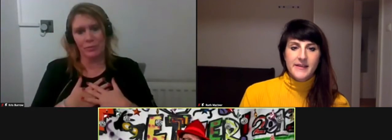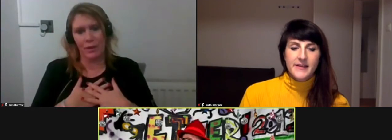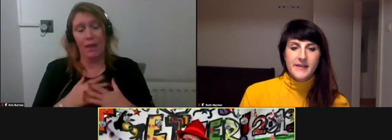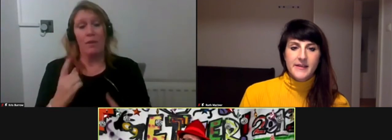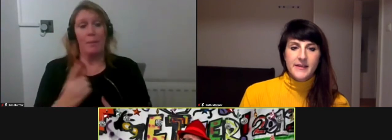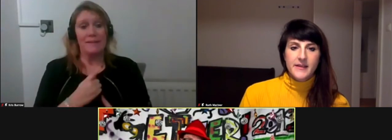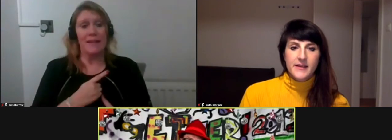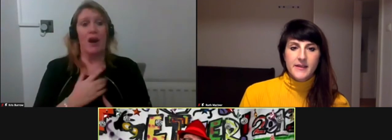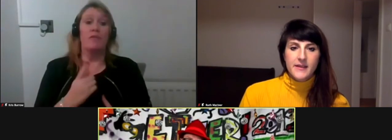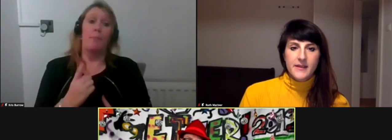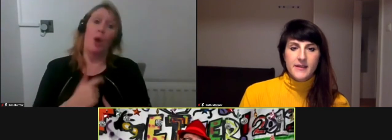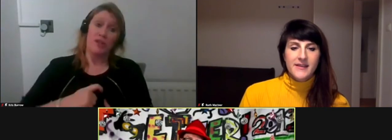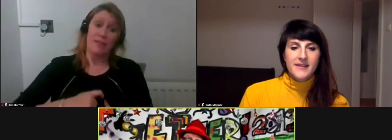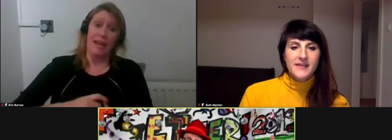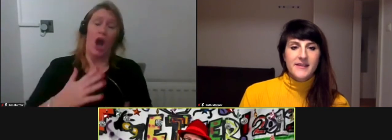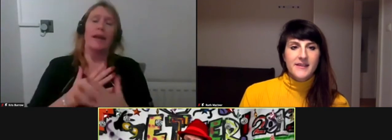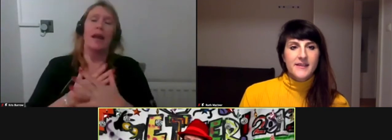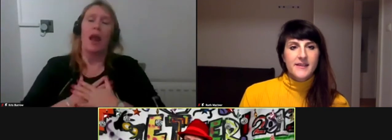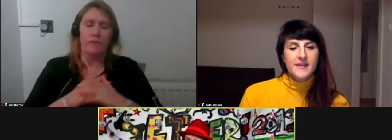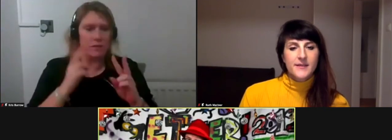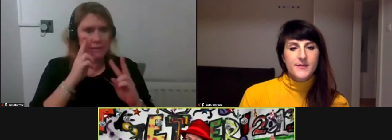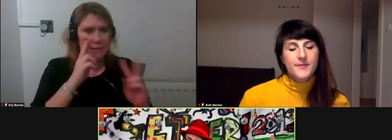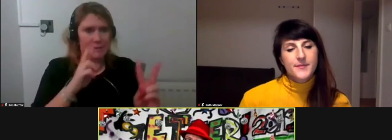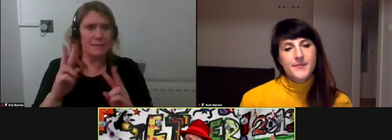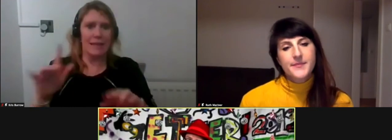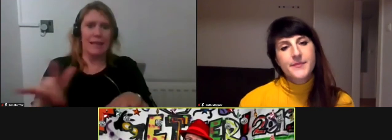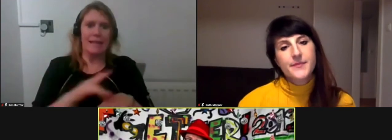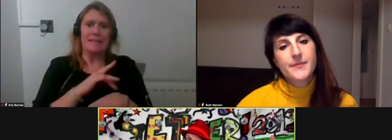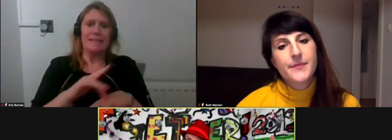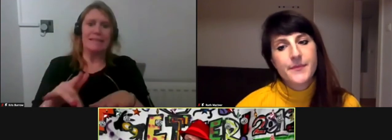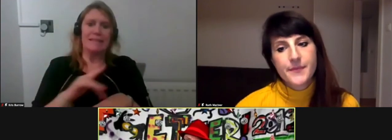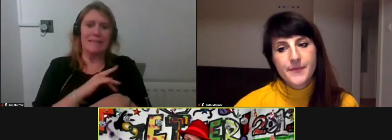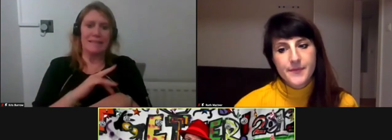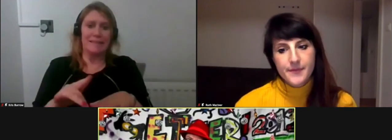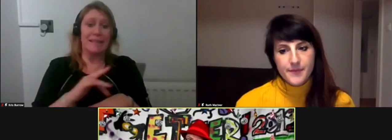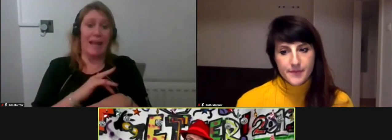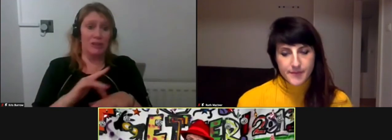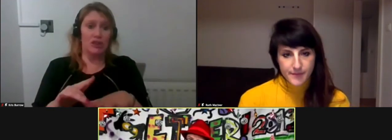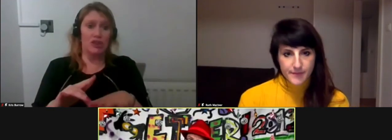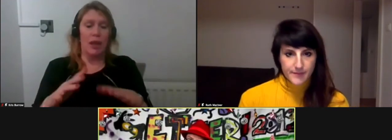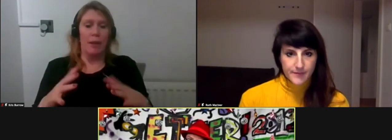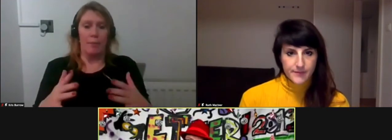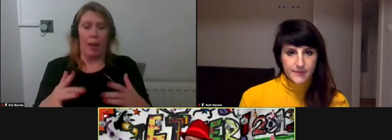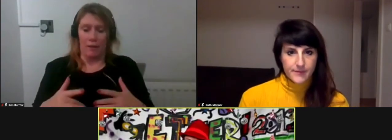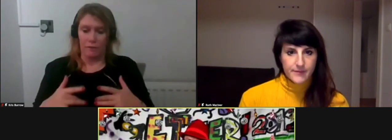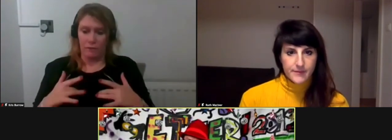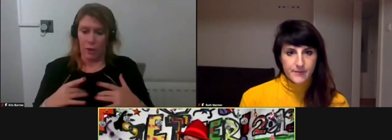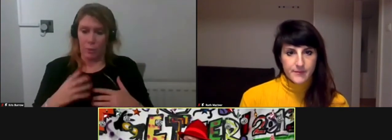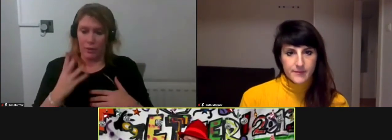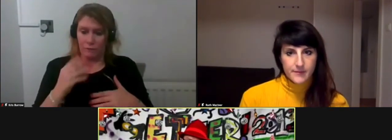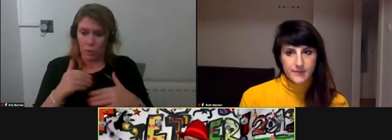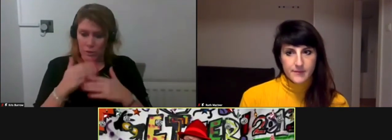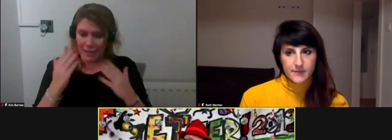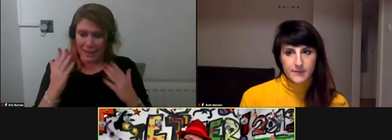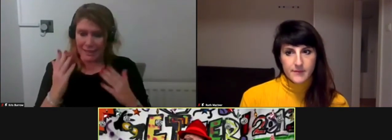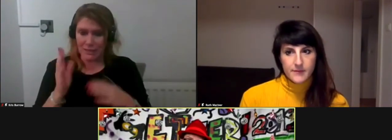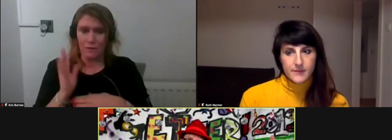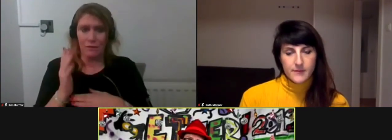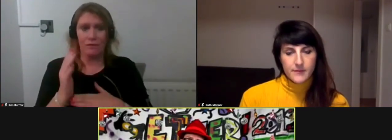a staged version, but I think coming out of the really intensive four days of the film festival, what I wondered, because